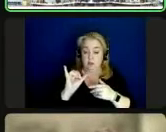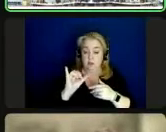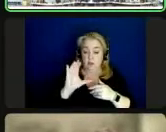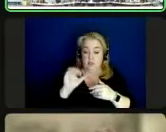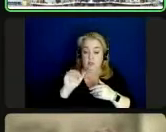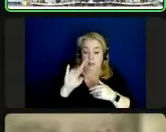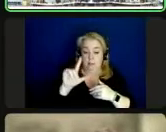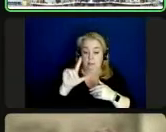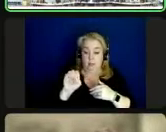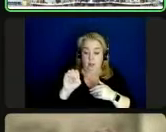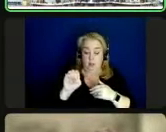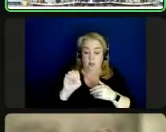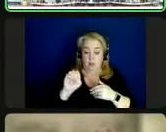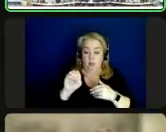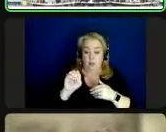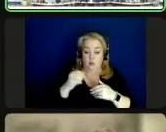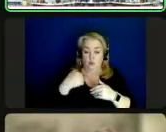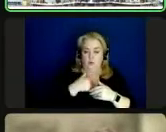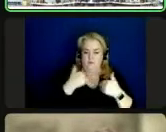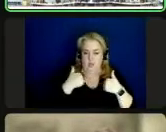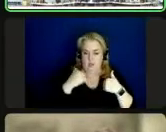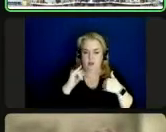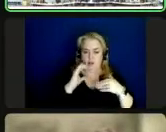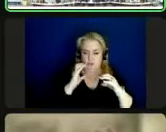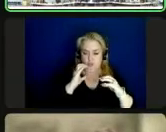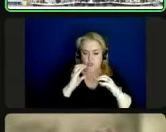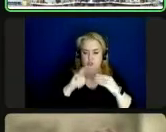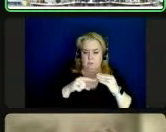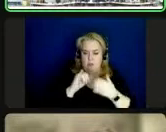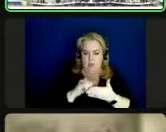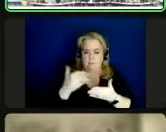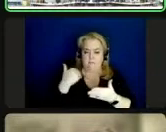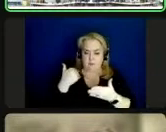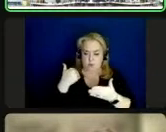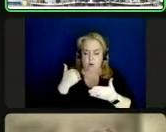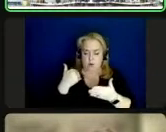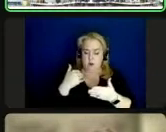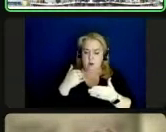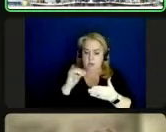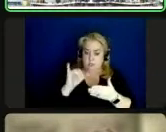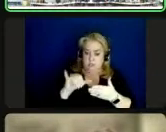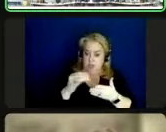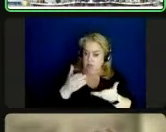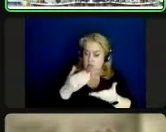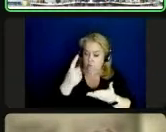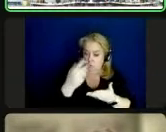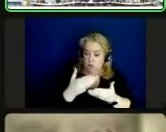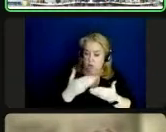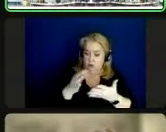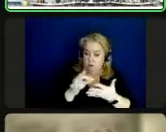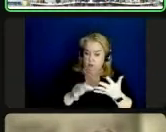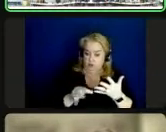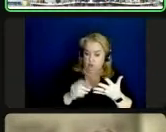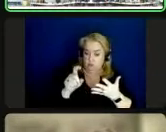LIKE SAY FRANCHISE FEES TO BE A